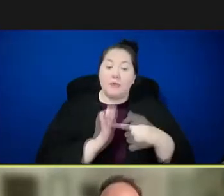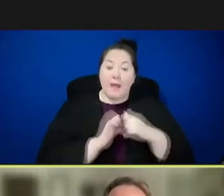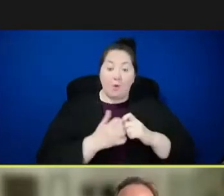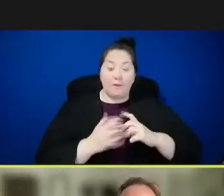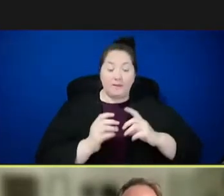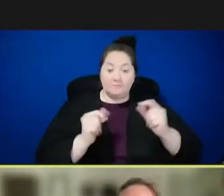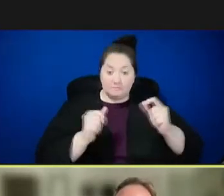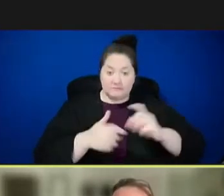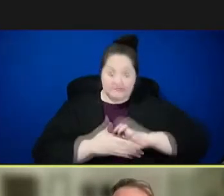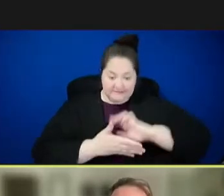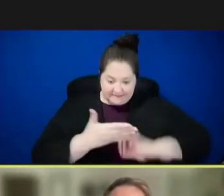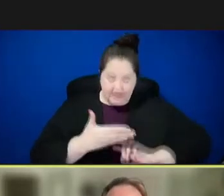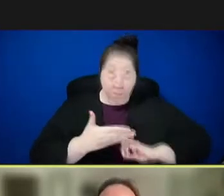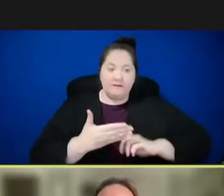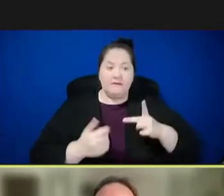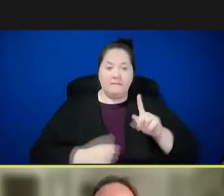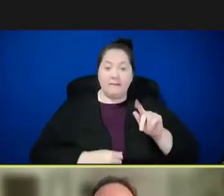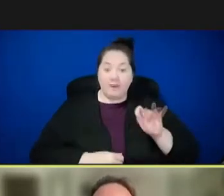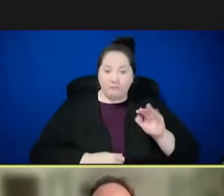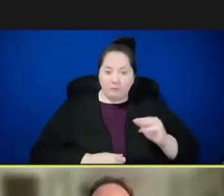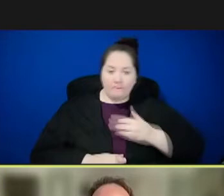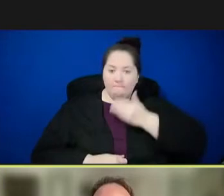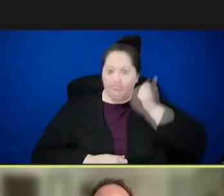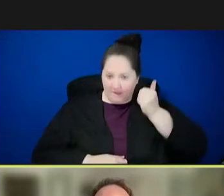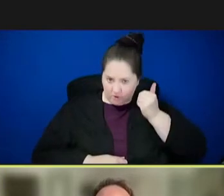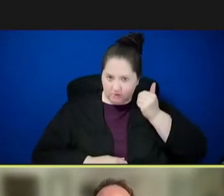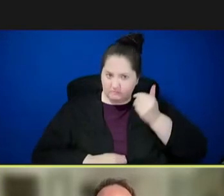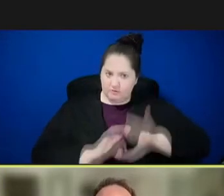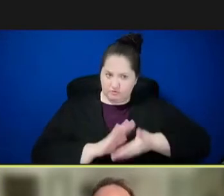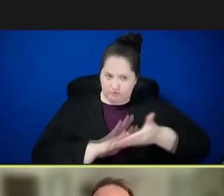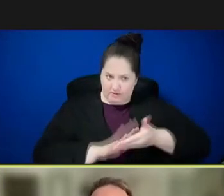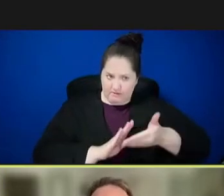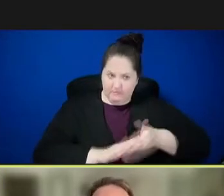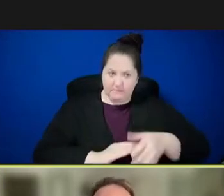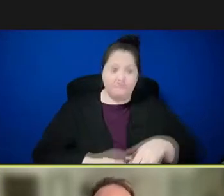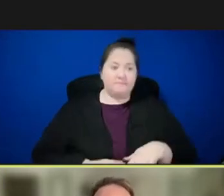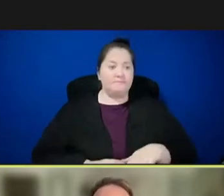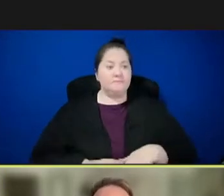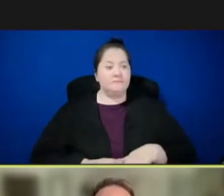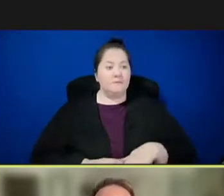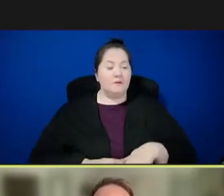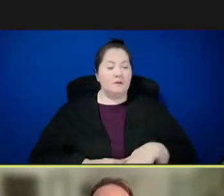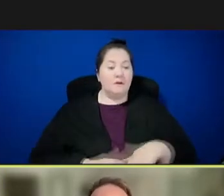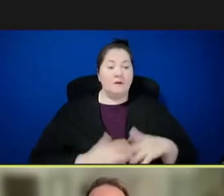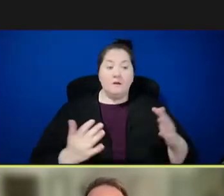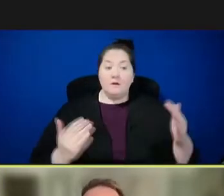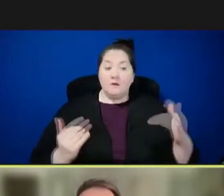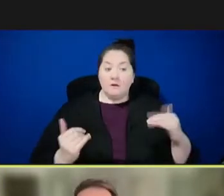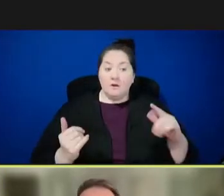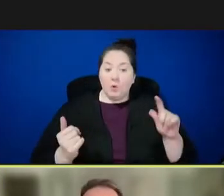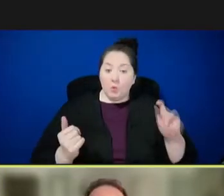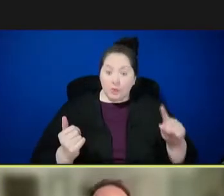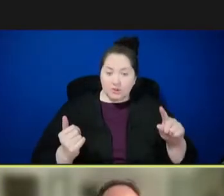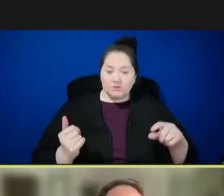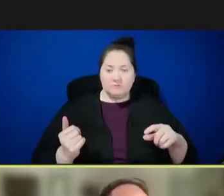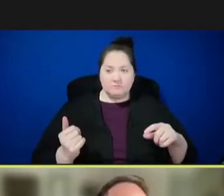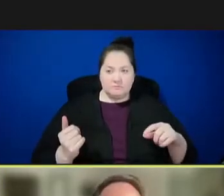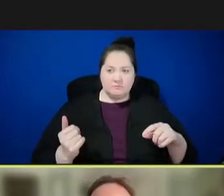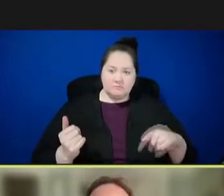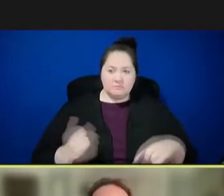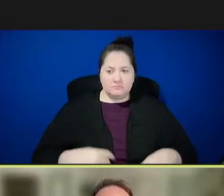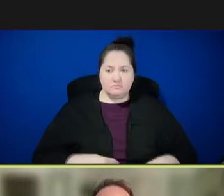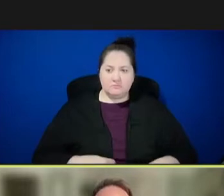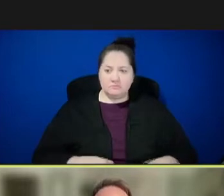this platform better. So, another question which I think was, you know, teased out